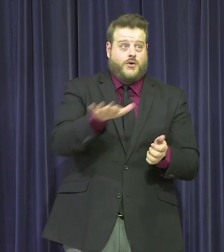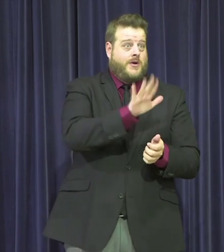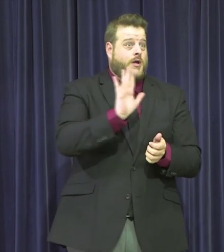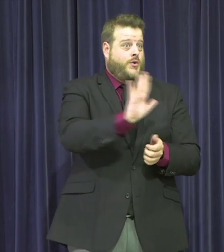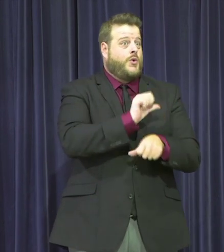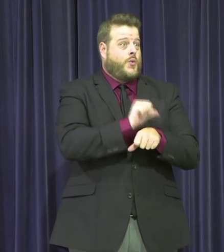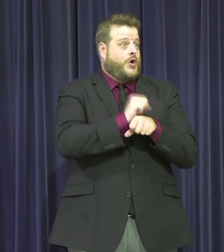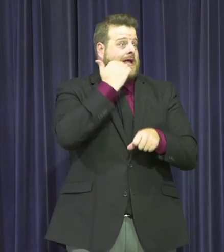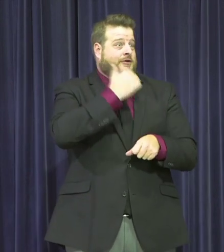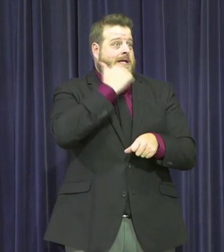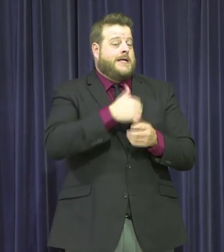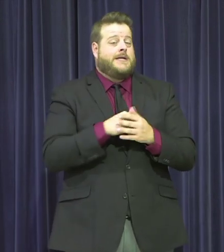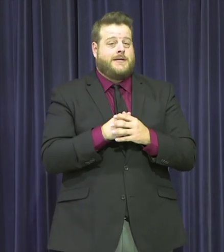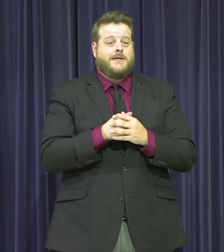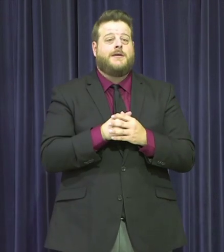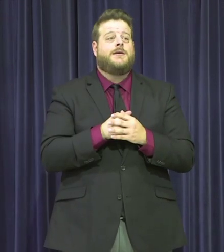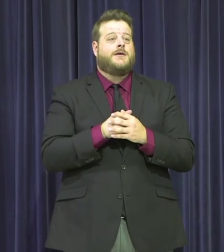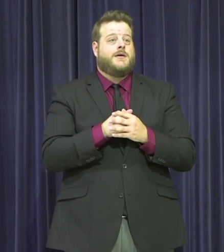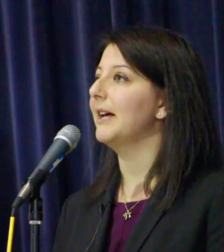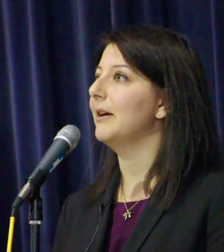do everyday contributing to that number.